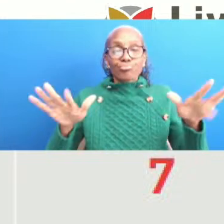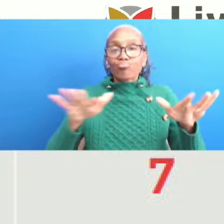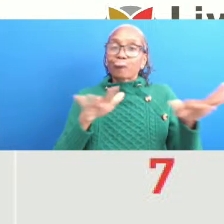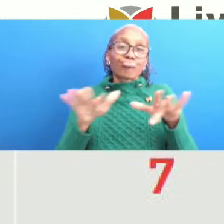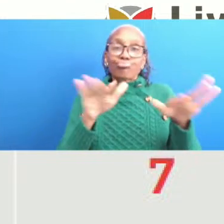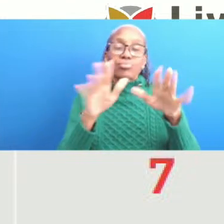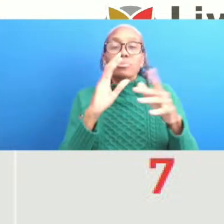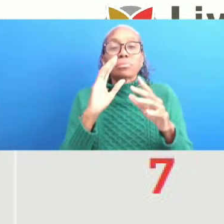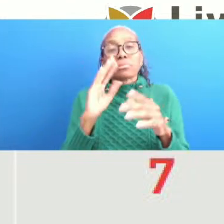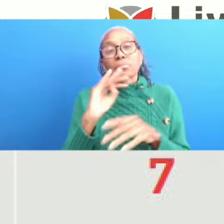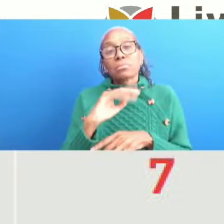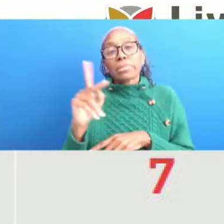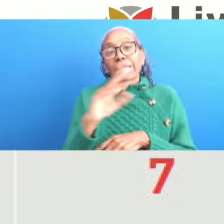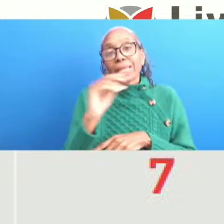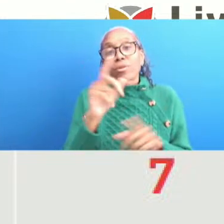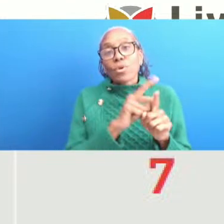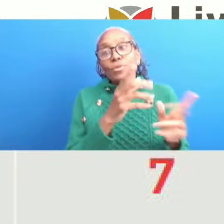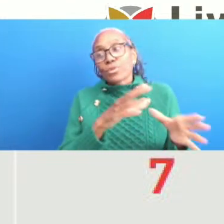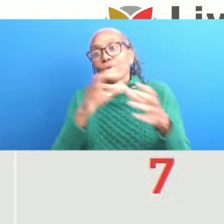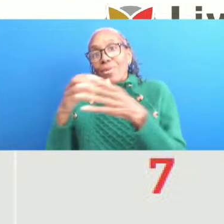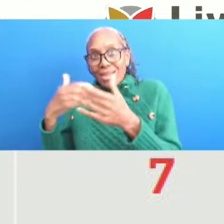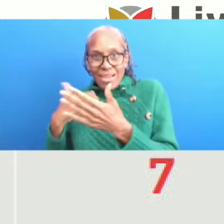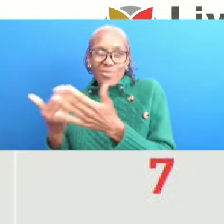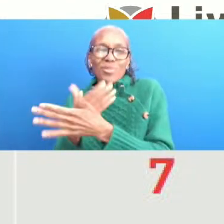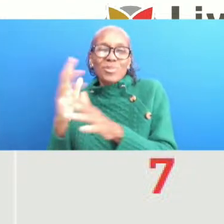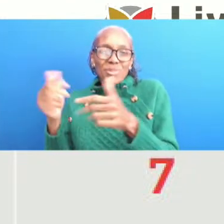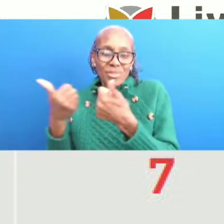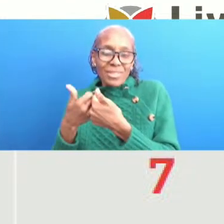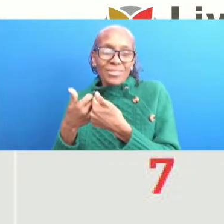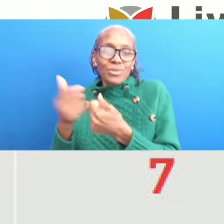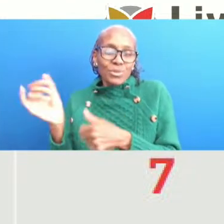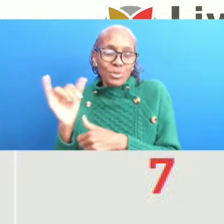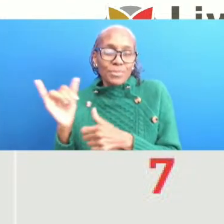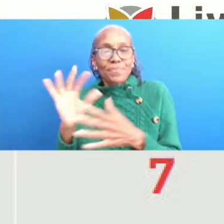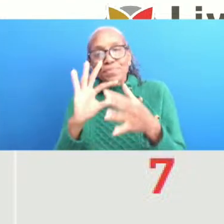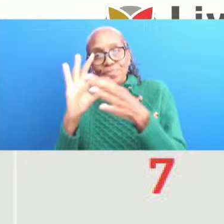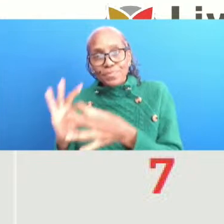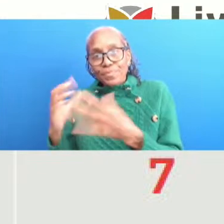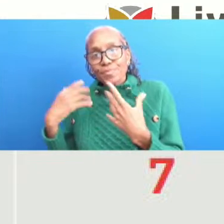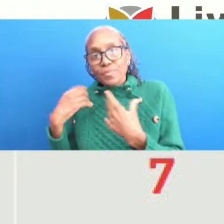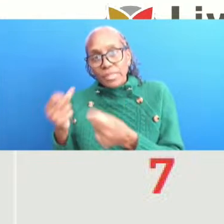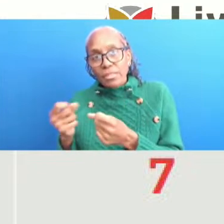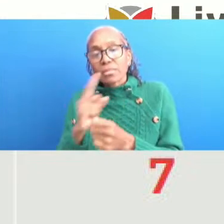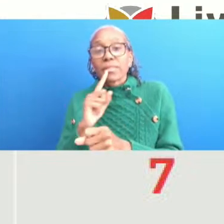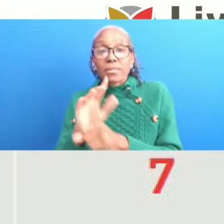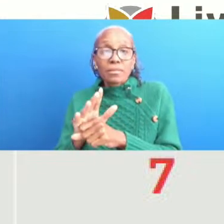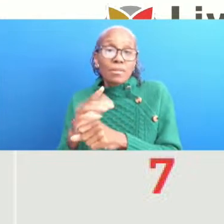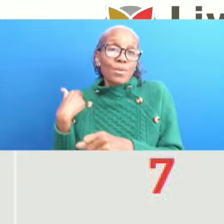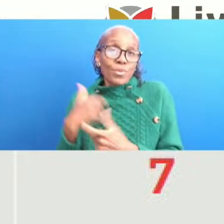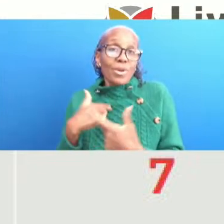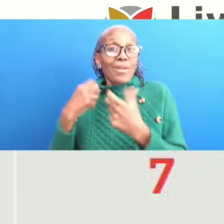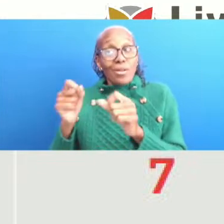DIVERSITY AND THE VIBRANCY OF MECKLENBURG COUNTY.